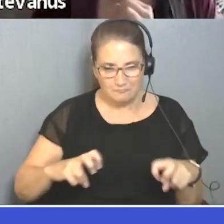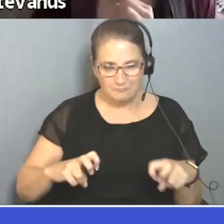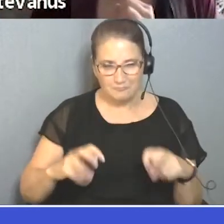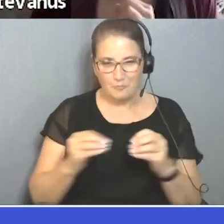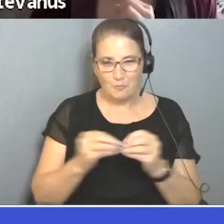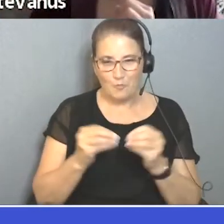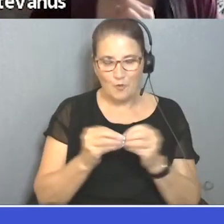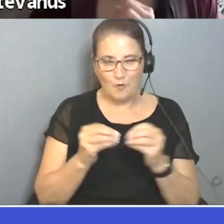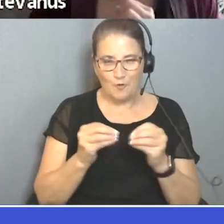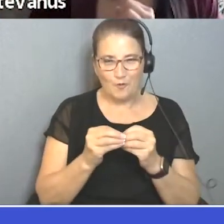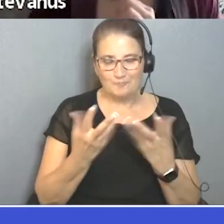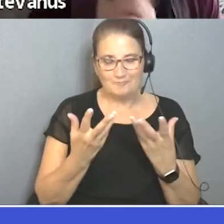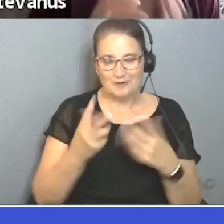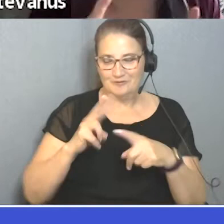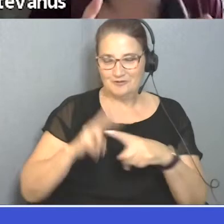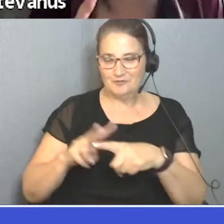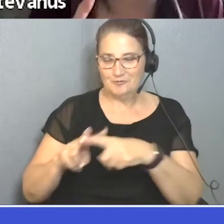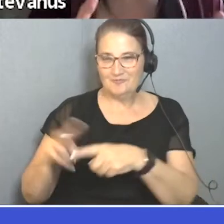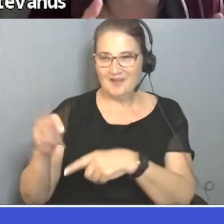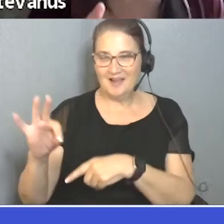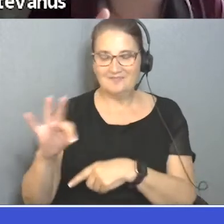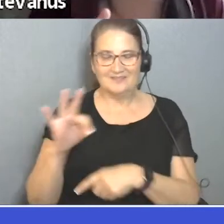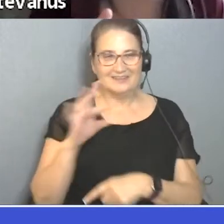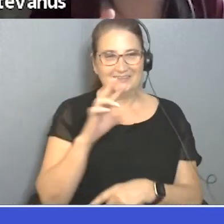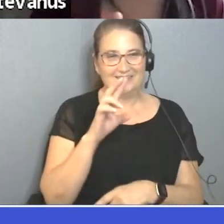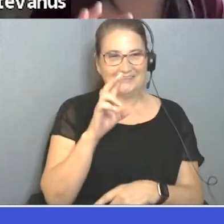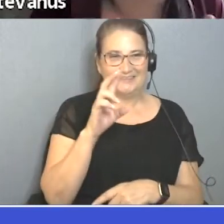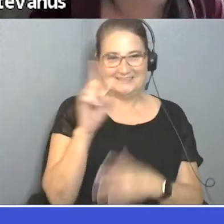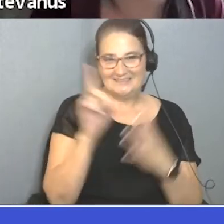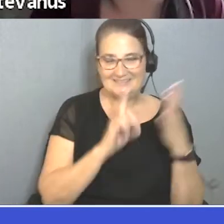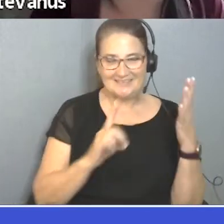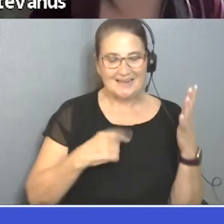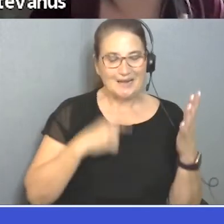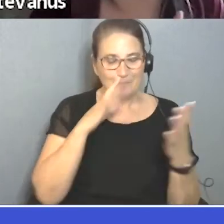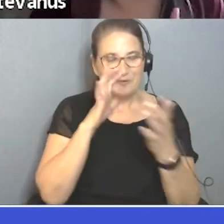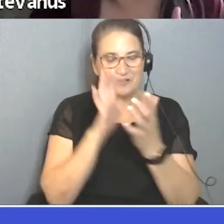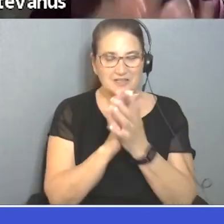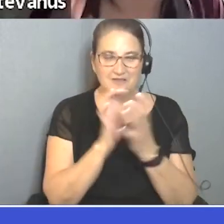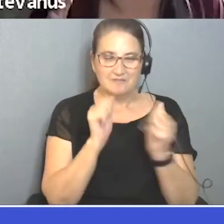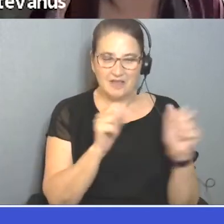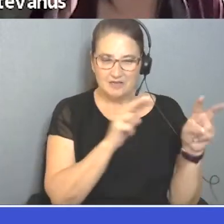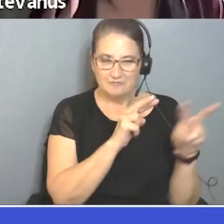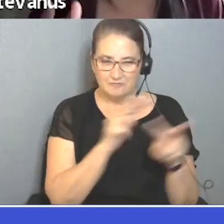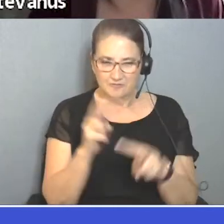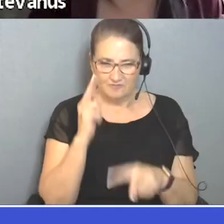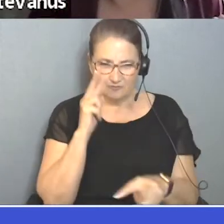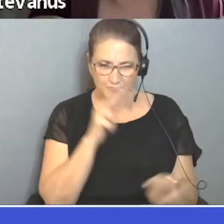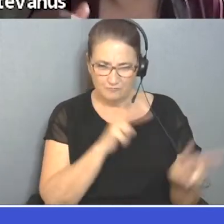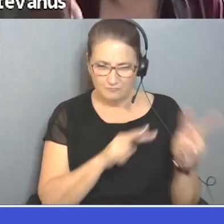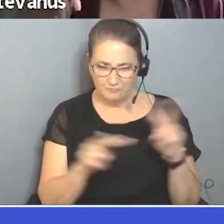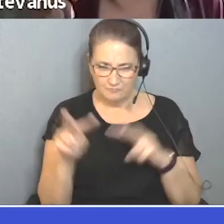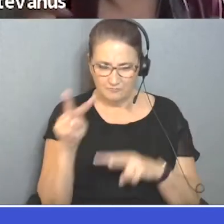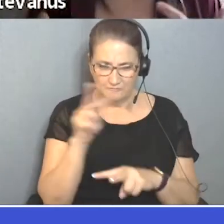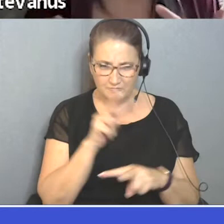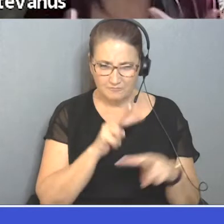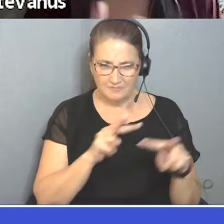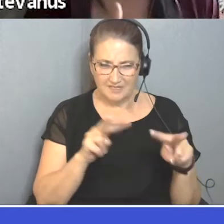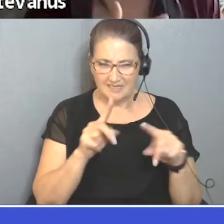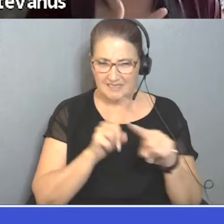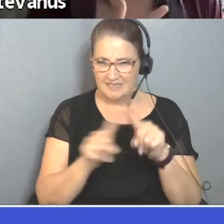conceived terminology of design. I believe we can see design if we look closely enough in